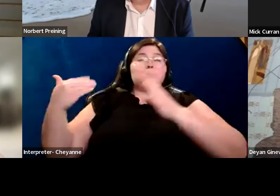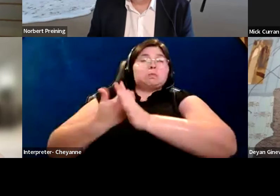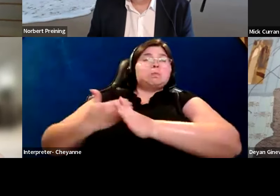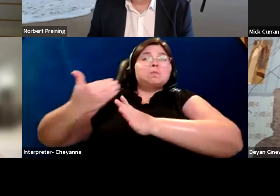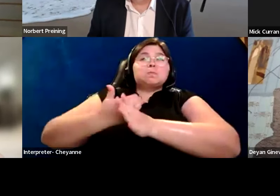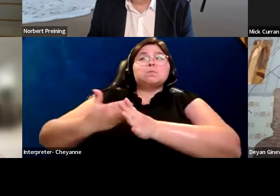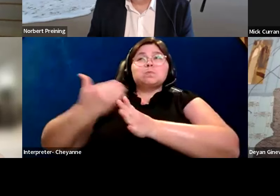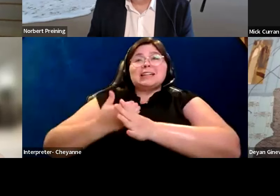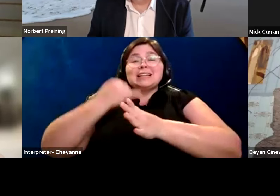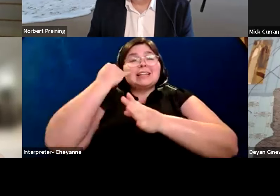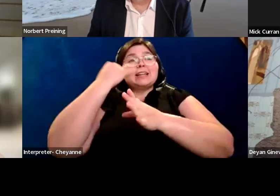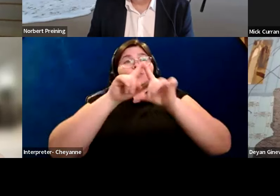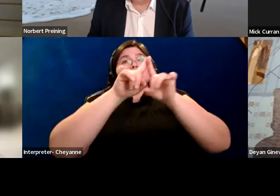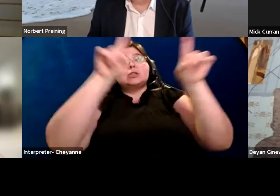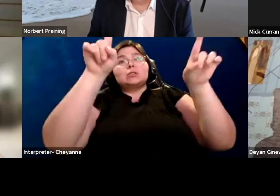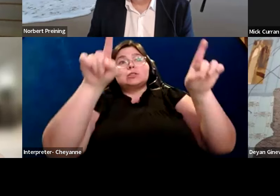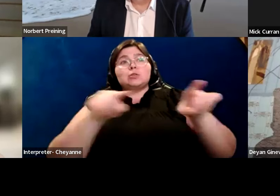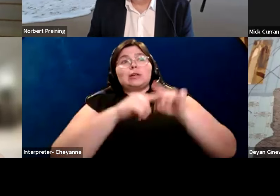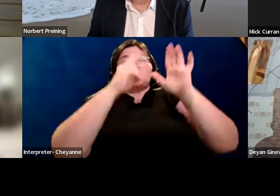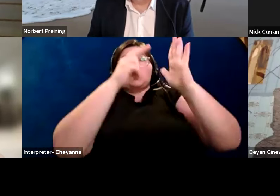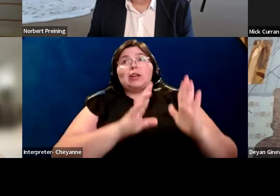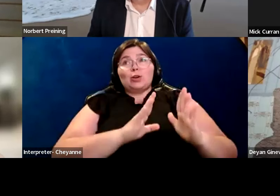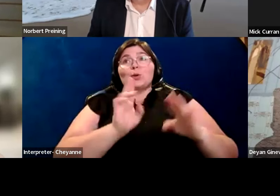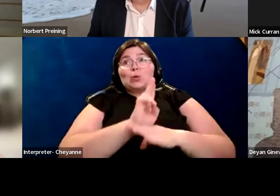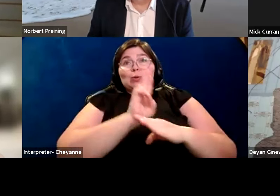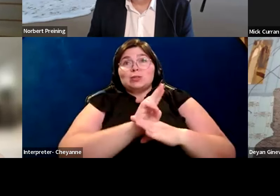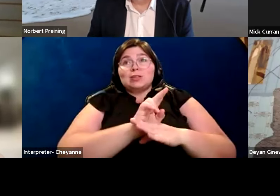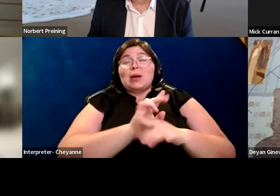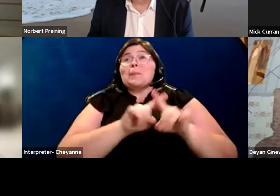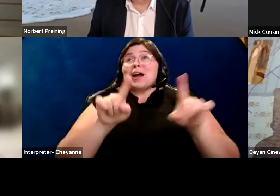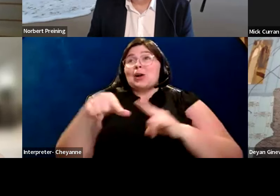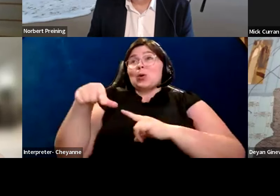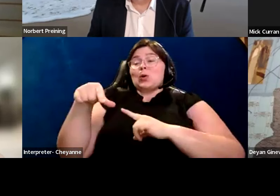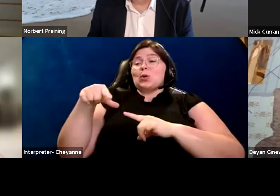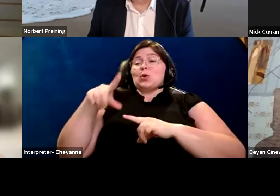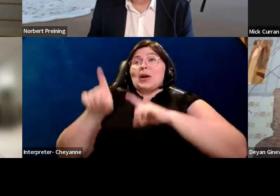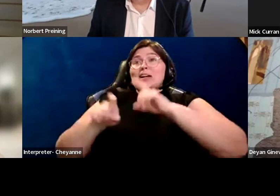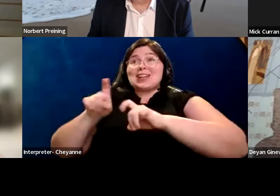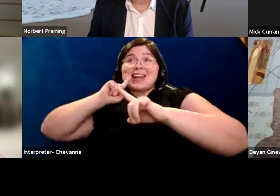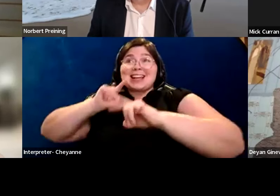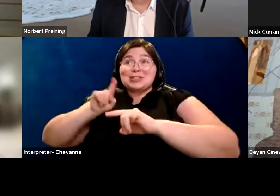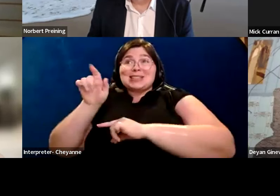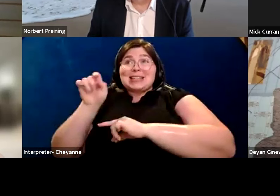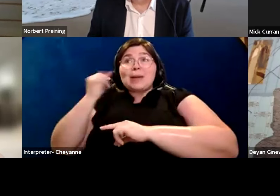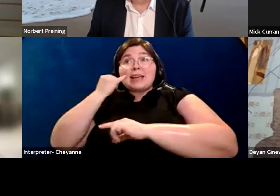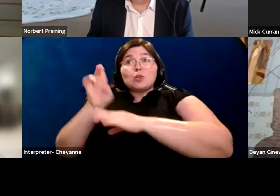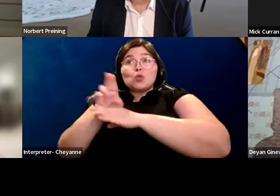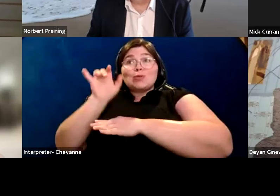But the Q&A tab is enabled. And that doesn't have that same problem. So go ahead and use the Q&A tab as you're